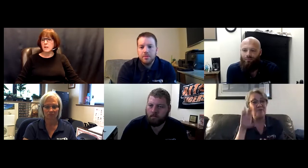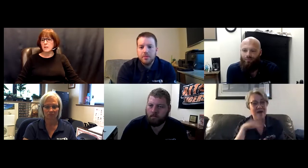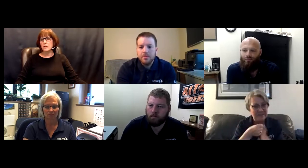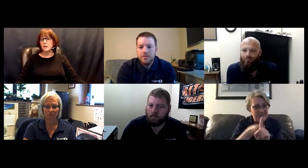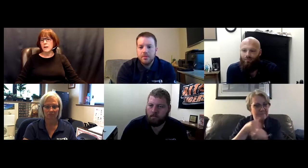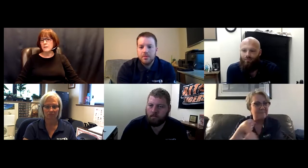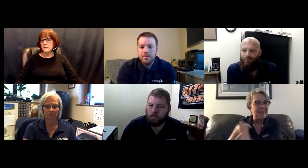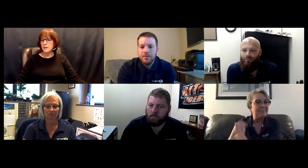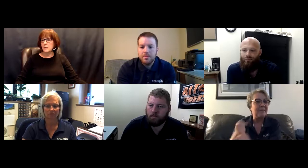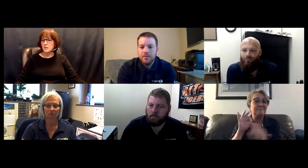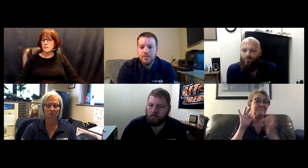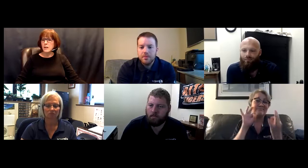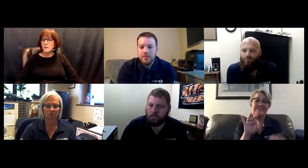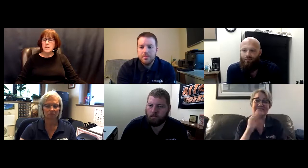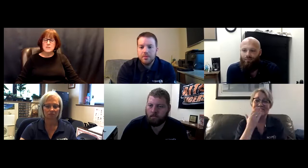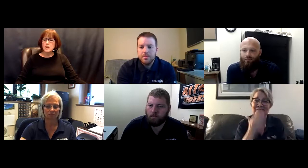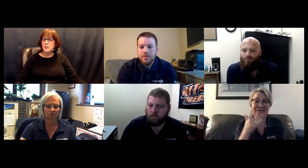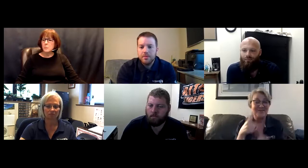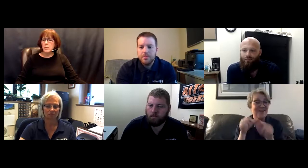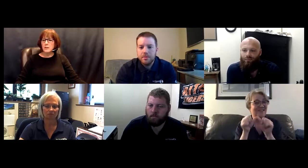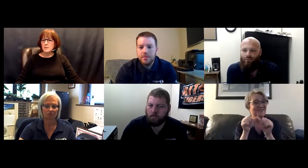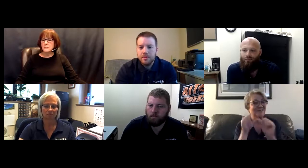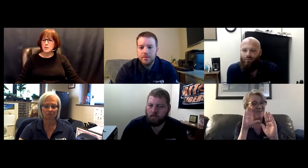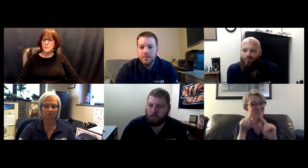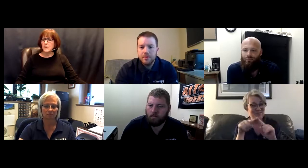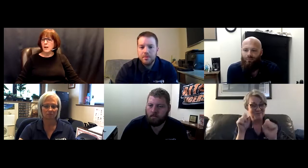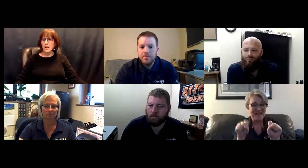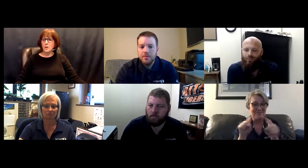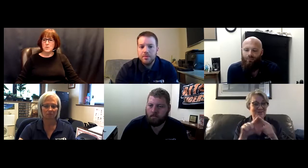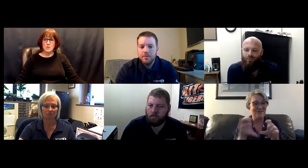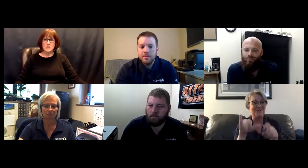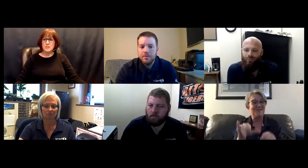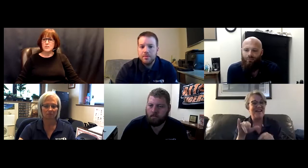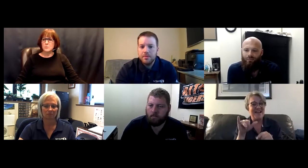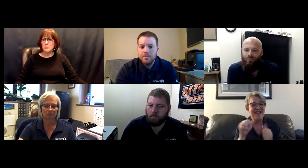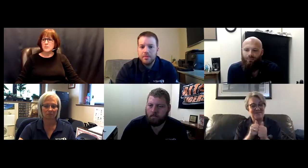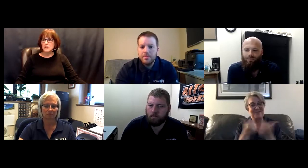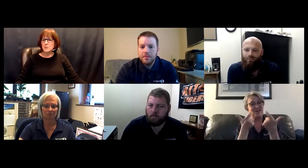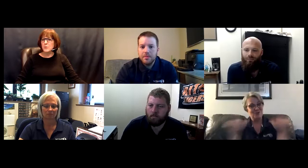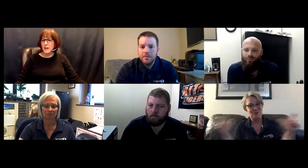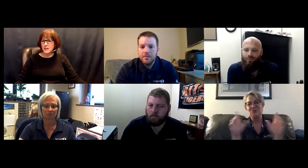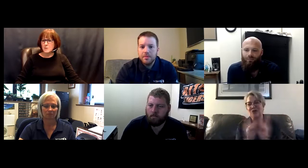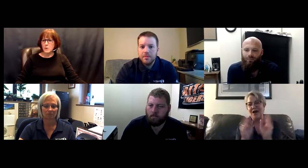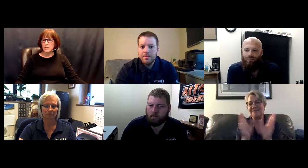here at the Commission makes a huge impact so I hope to continue to be able to do that with those